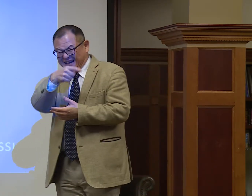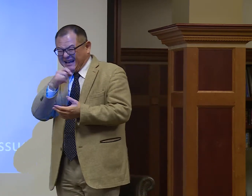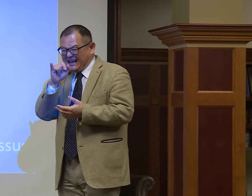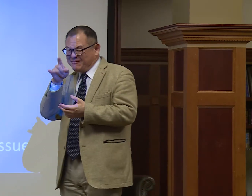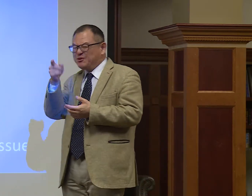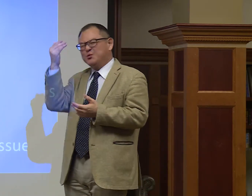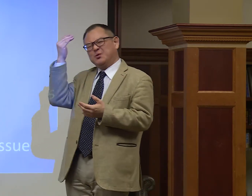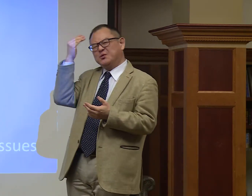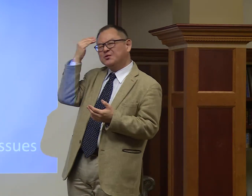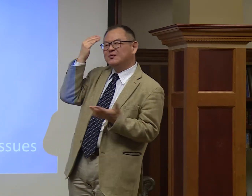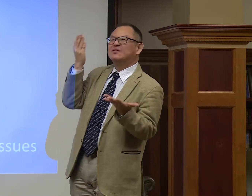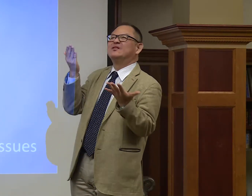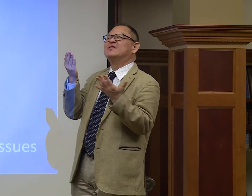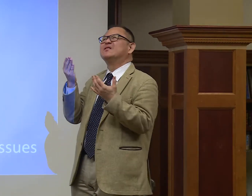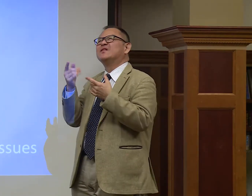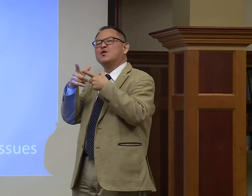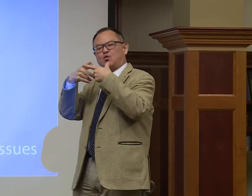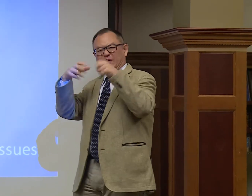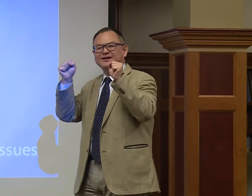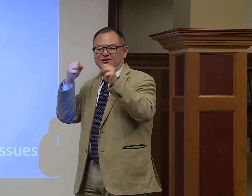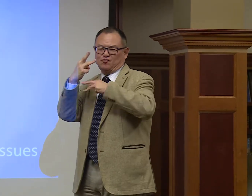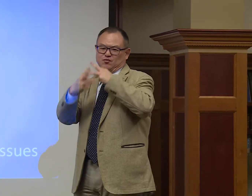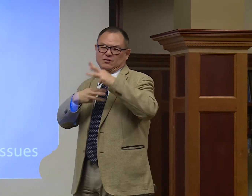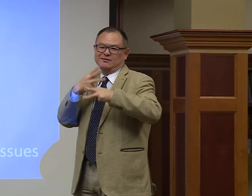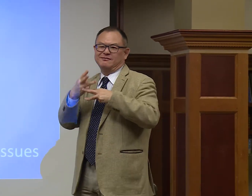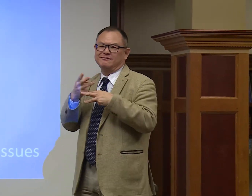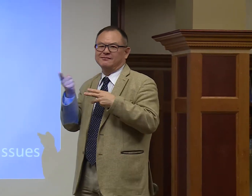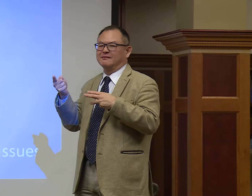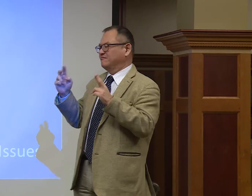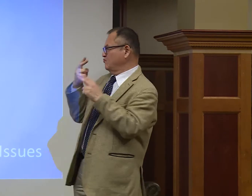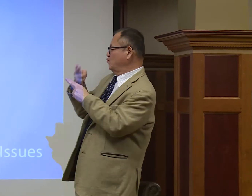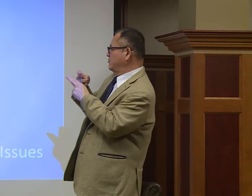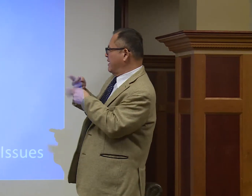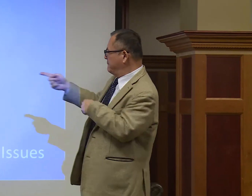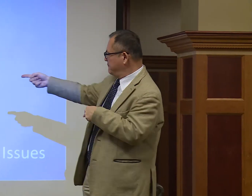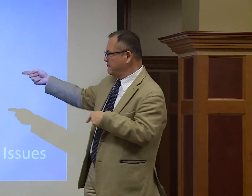I'm not sure how familiar you are with the linguistics world,